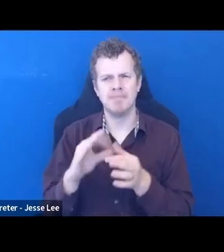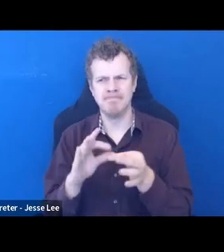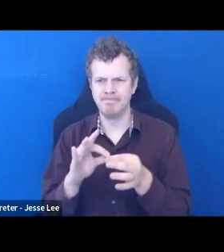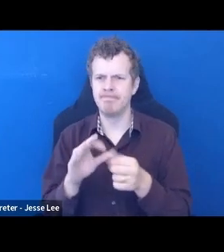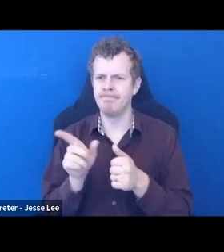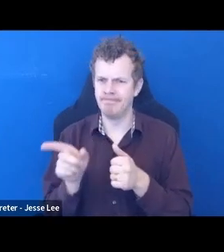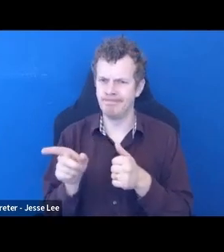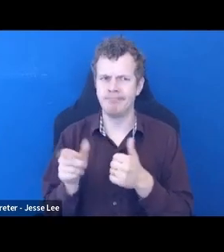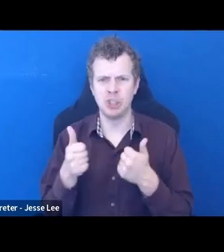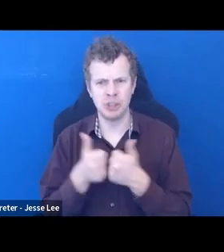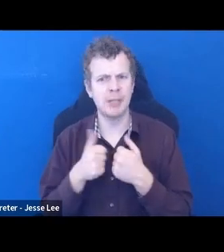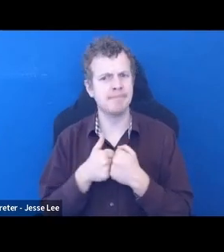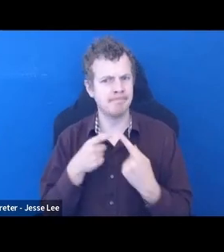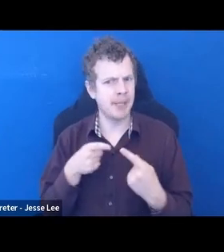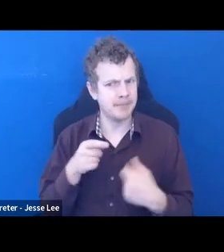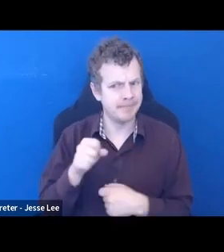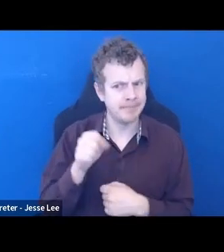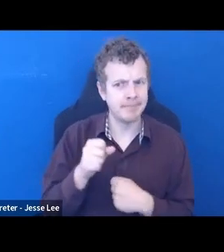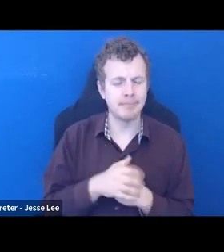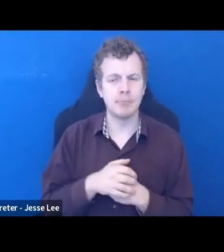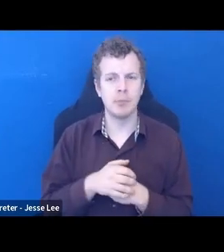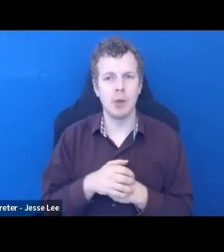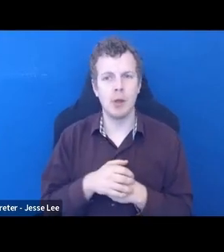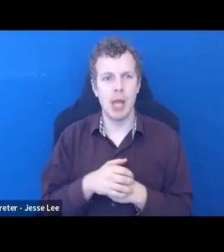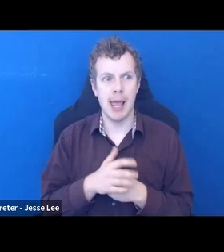But we don't really have solutions yet.